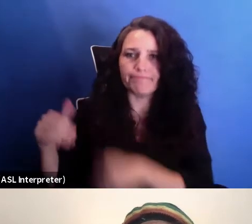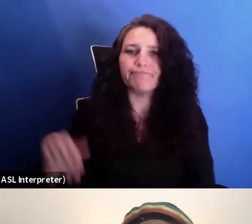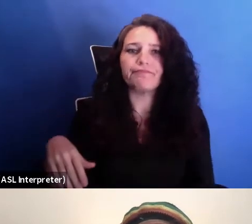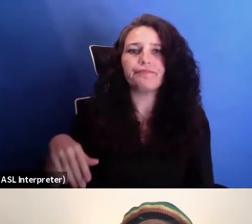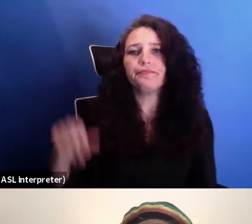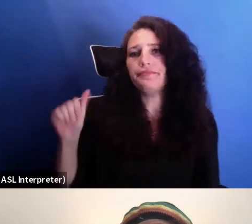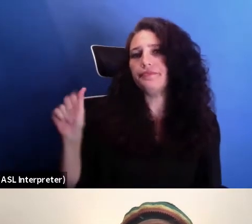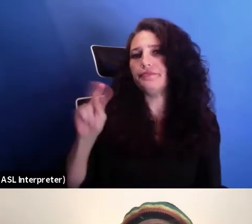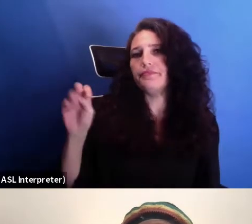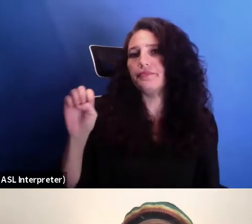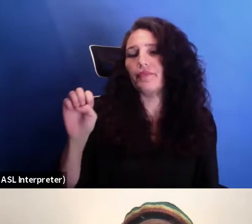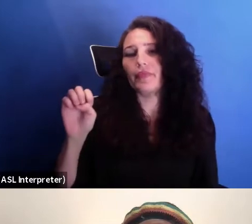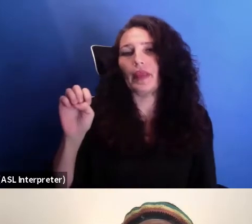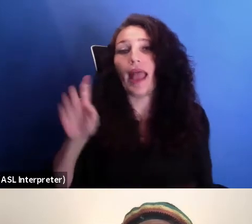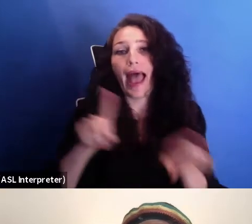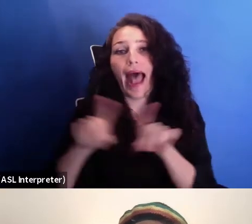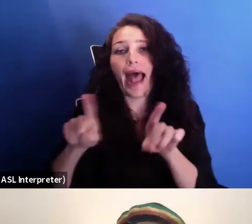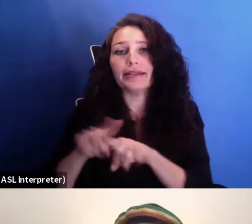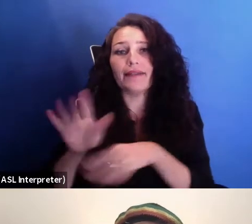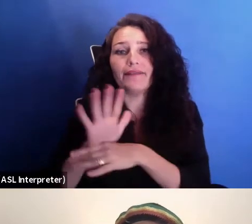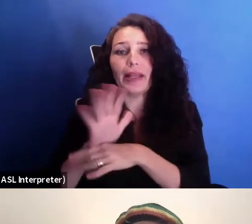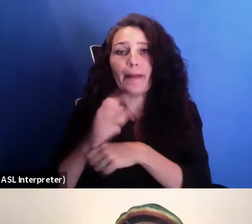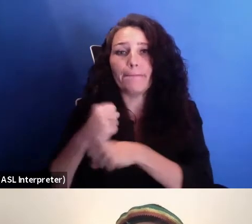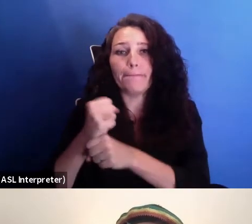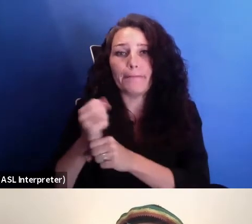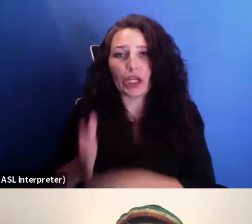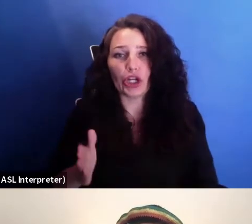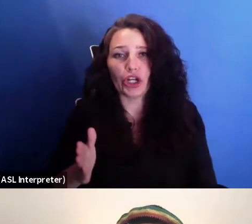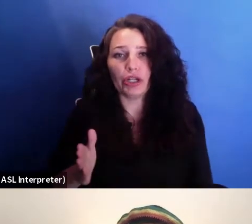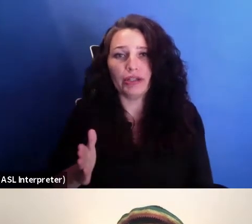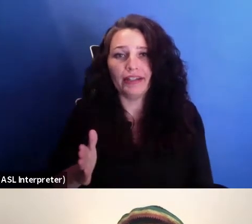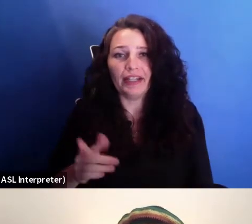when there aren't that other filmmakers like you in the world,